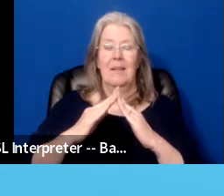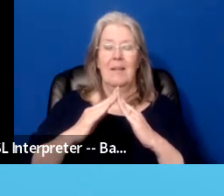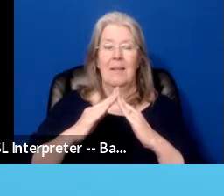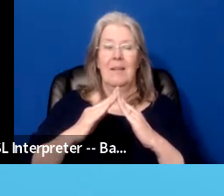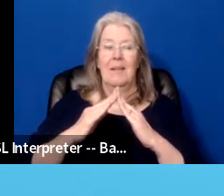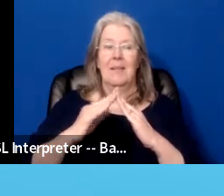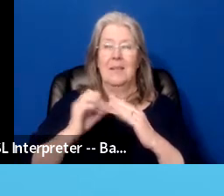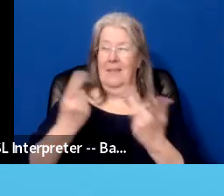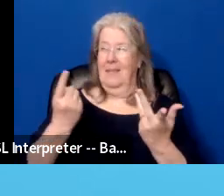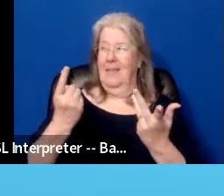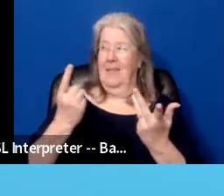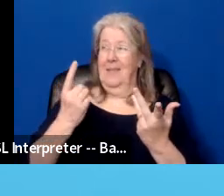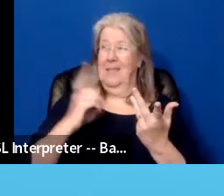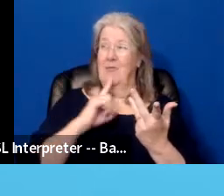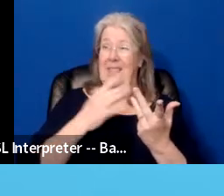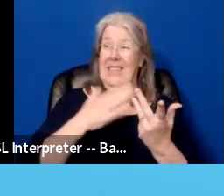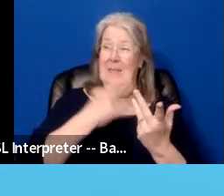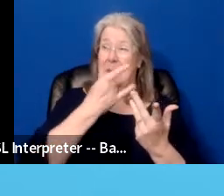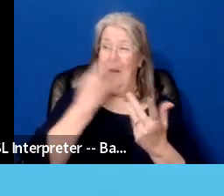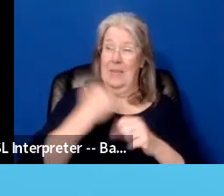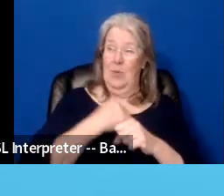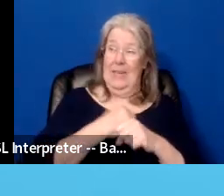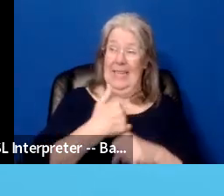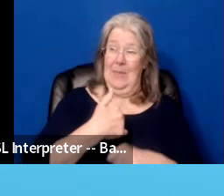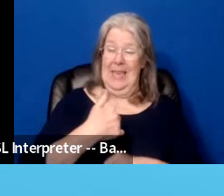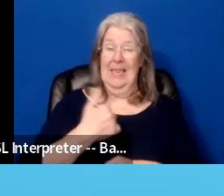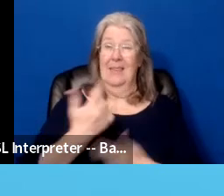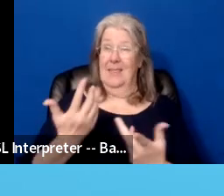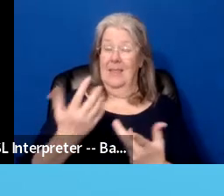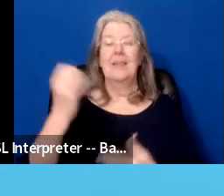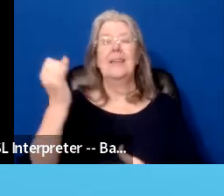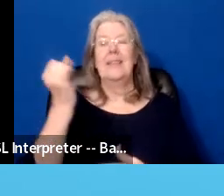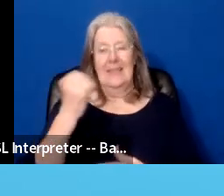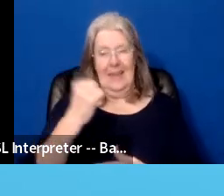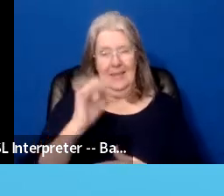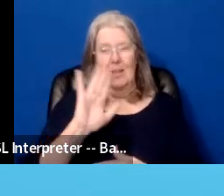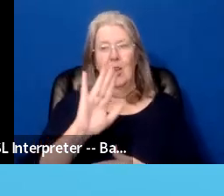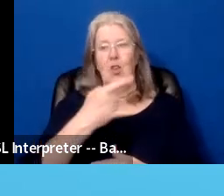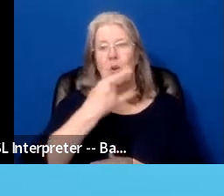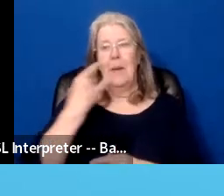Dr. Klemsz: Your mask is protecting you. So it, again it's not as protective as if the other